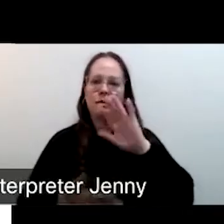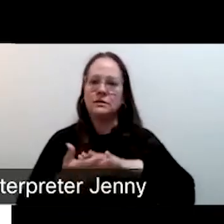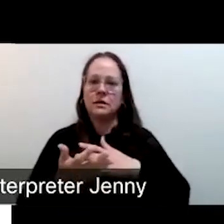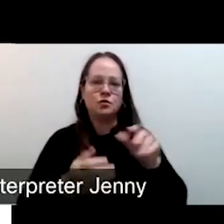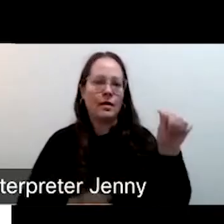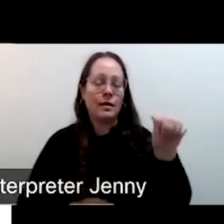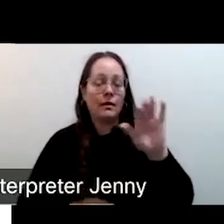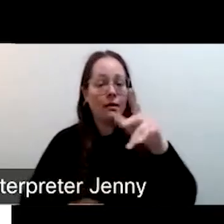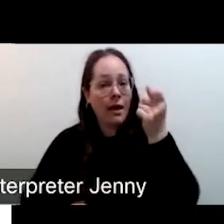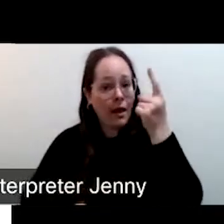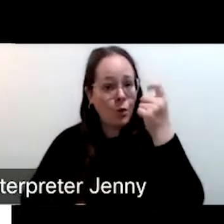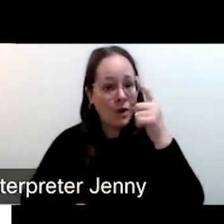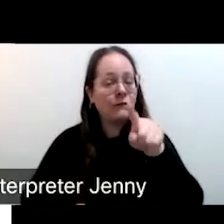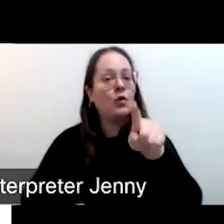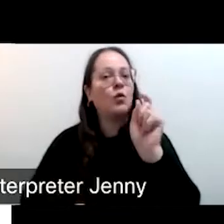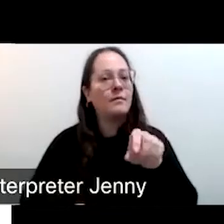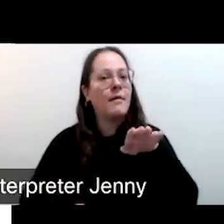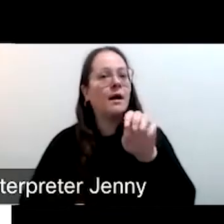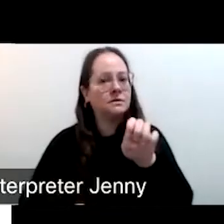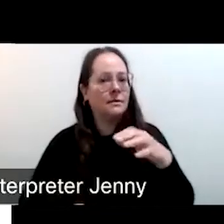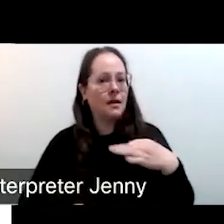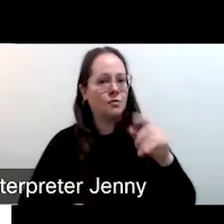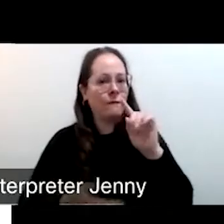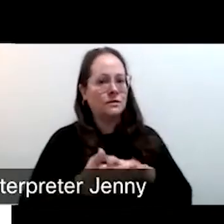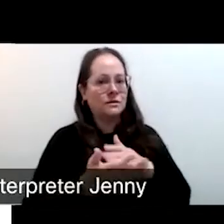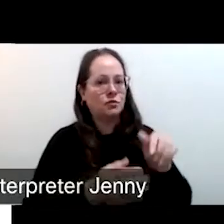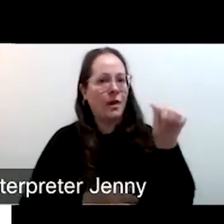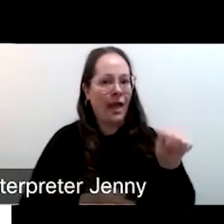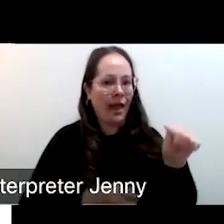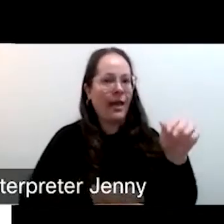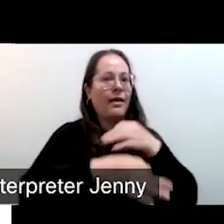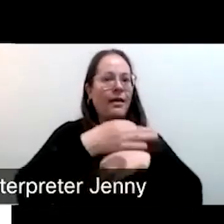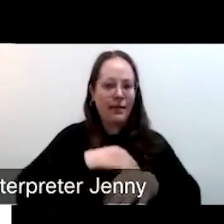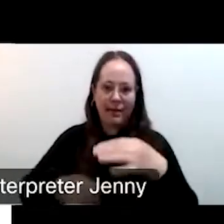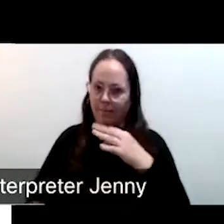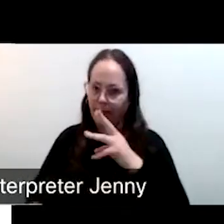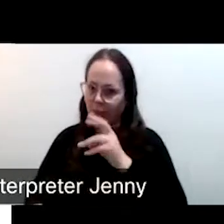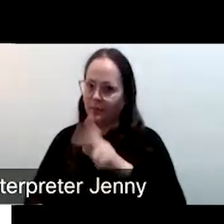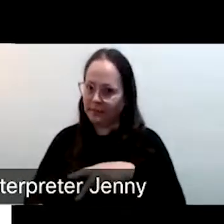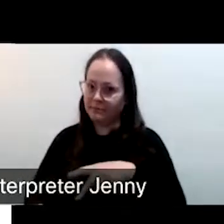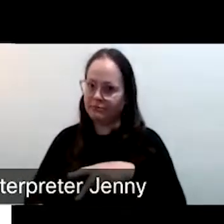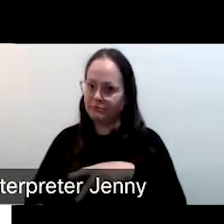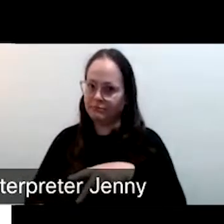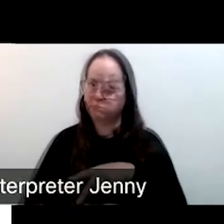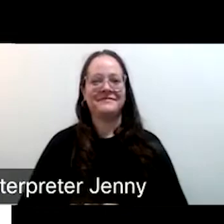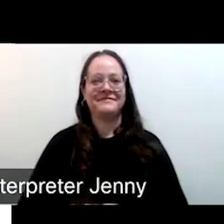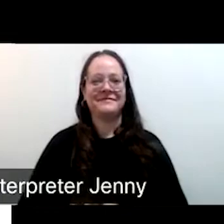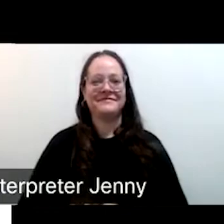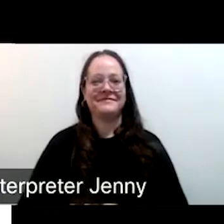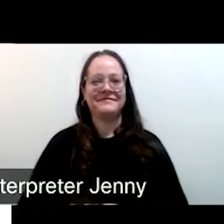you must be eligible for Schedule A to apply to the WRP.